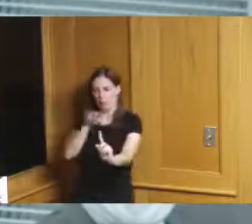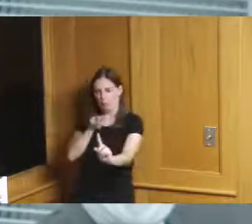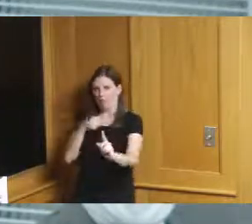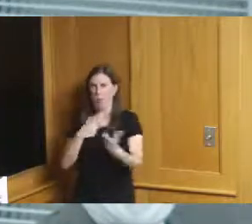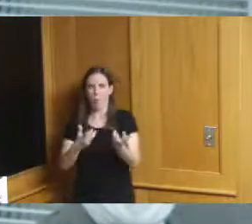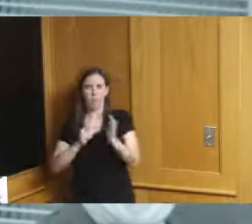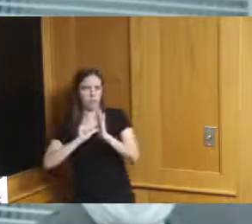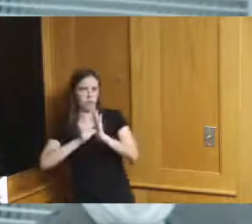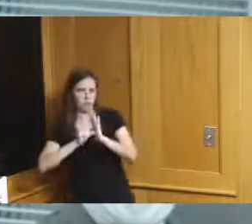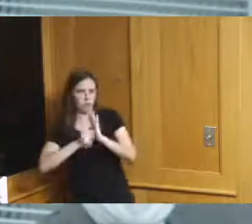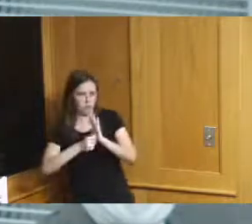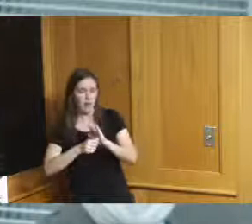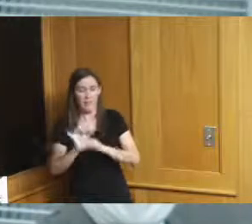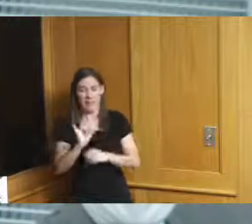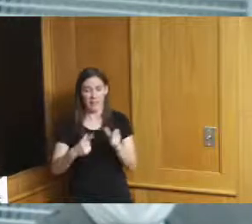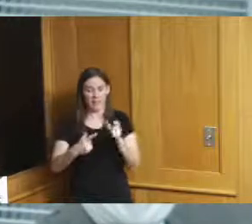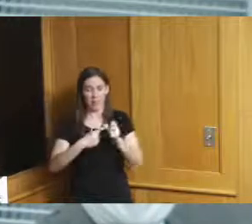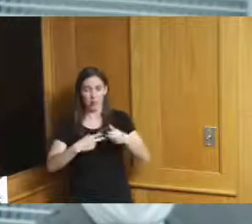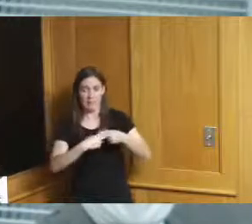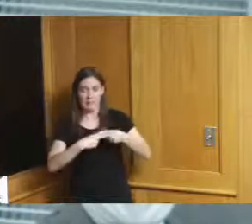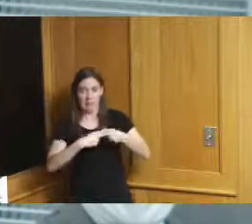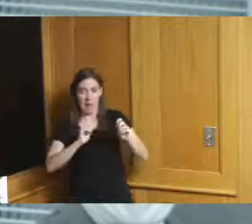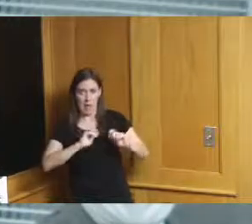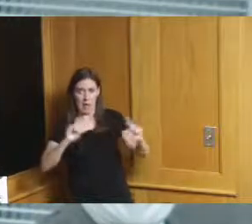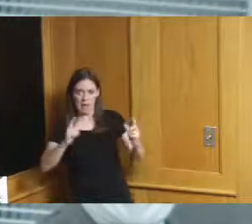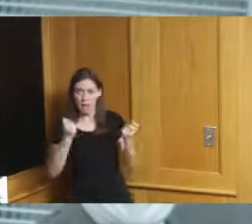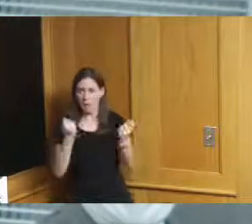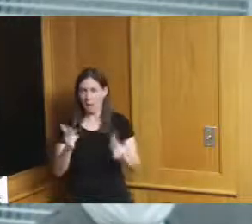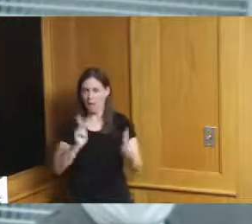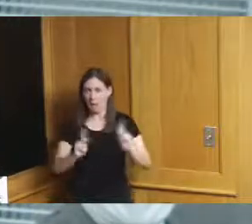i think in his very first slide that you know a lot of people the public looks at cages and they